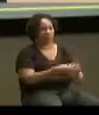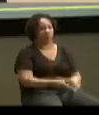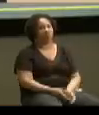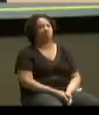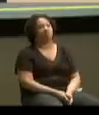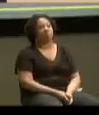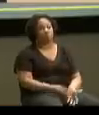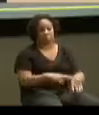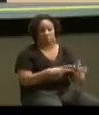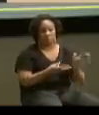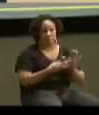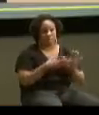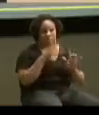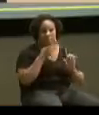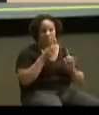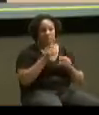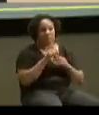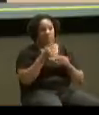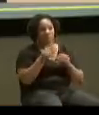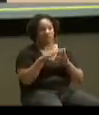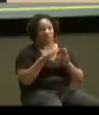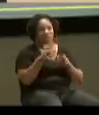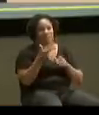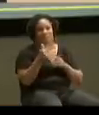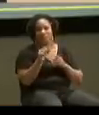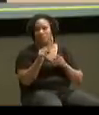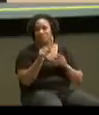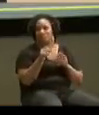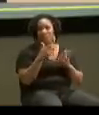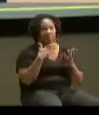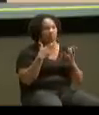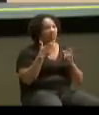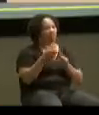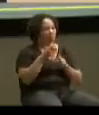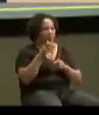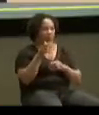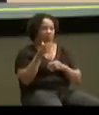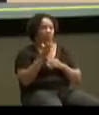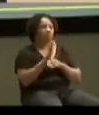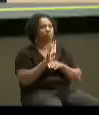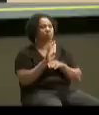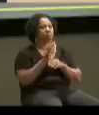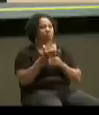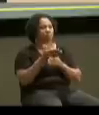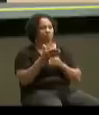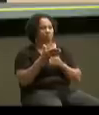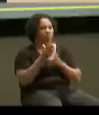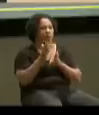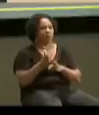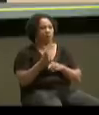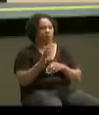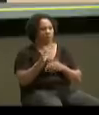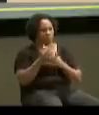THAT MEANS, OF COURSE, THAT THOSE ARE THE GREENHOUSE GASES OF OUR INDUSTRY PARTNERS. THAT'S WHY WE'RE INTERESTED IN WORKING WITH YOU.